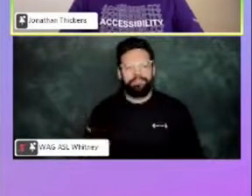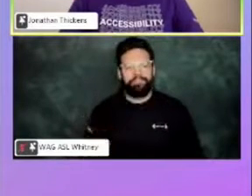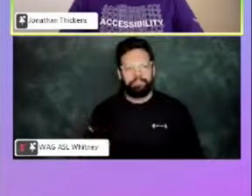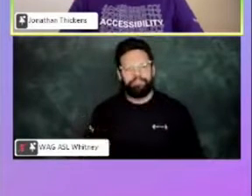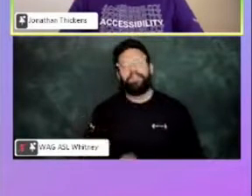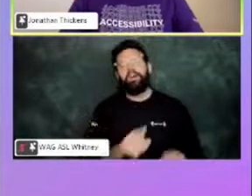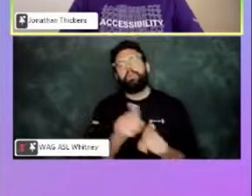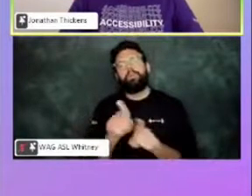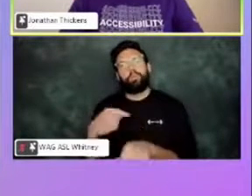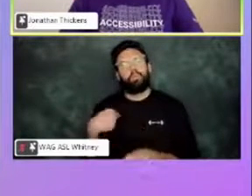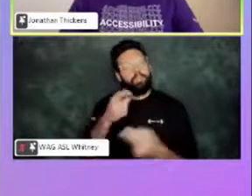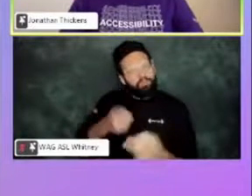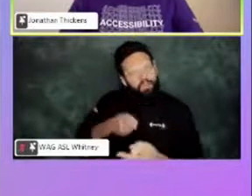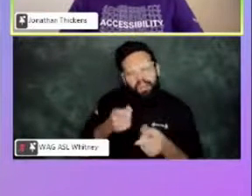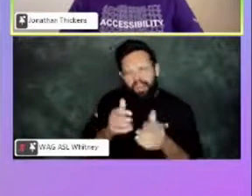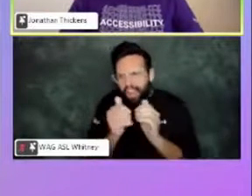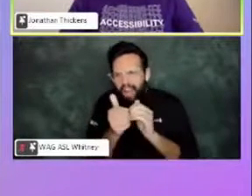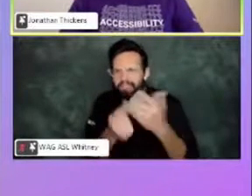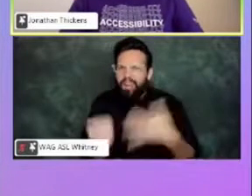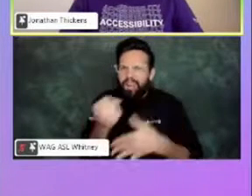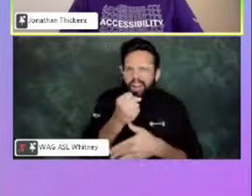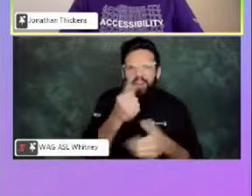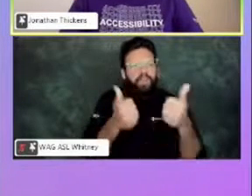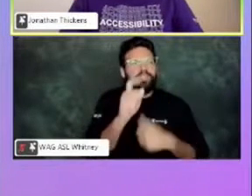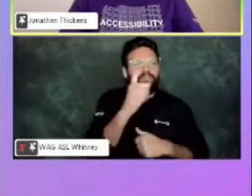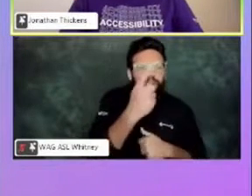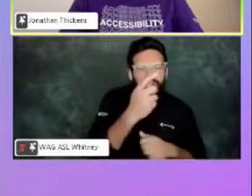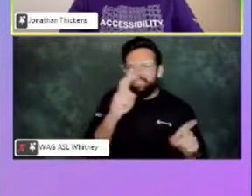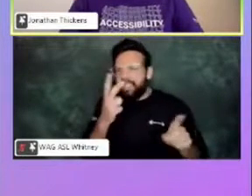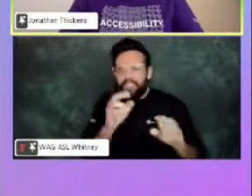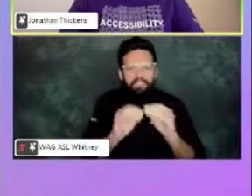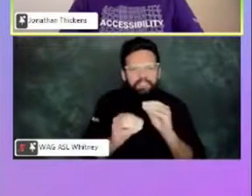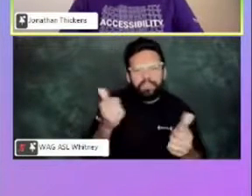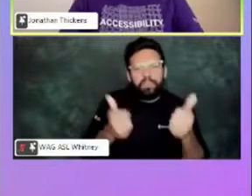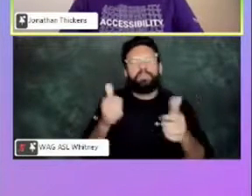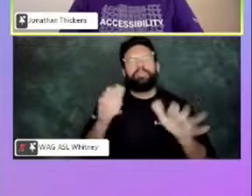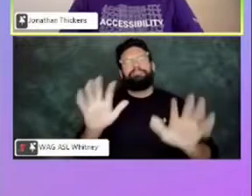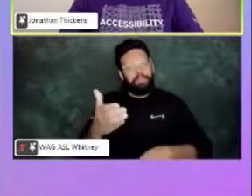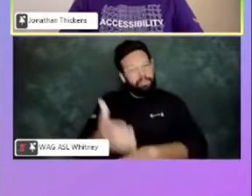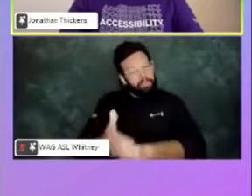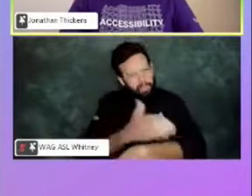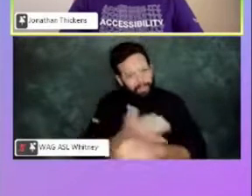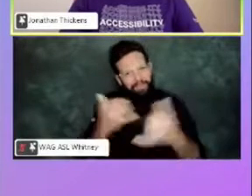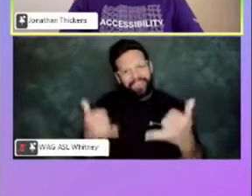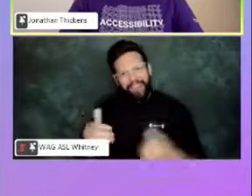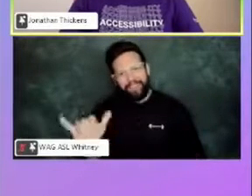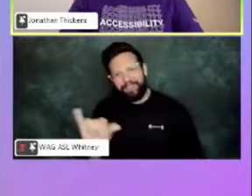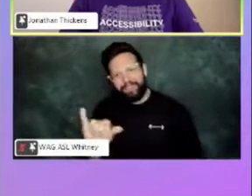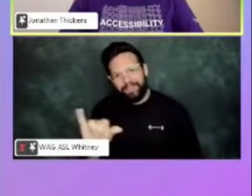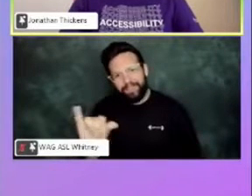How do you tell which issues to fix first? We've made major improvements here too. In addition to all the great issue data